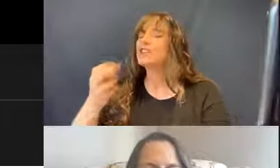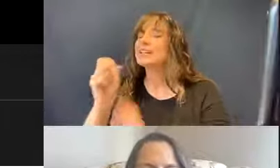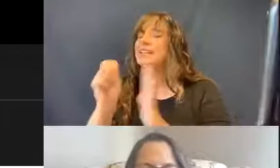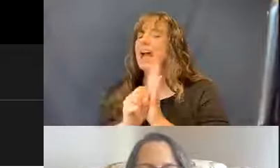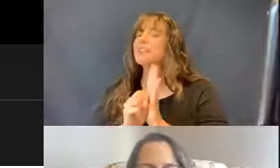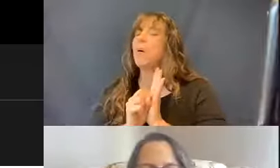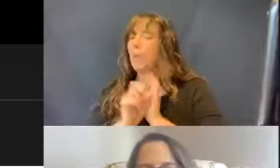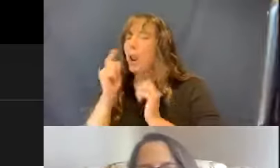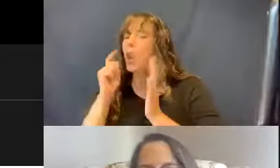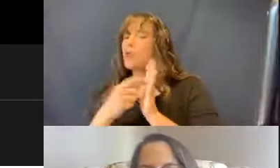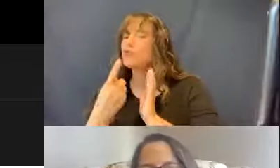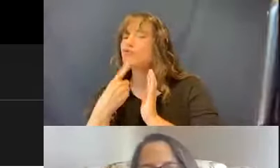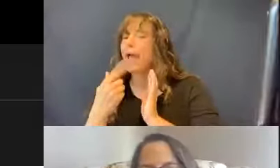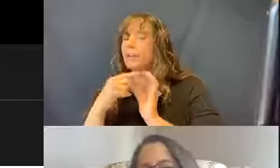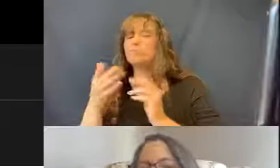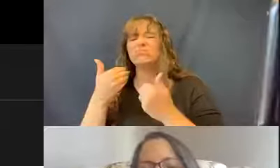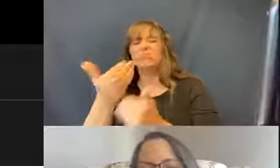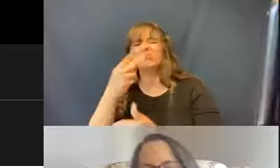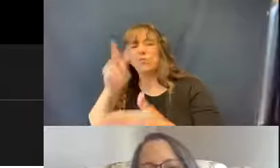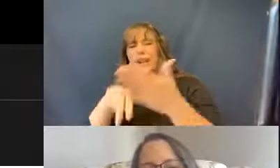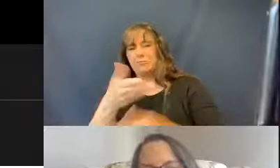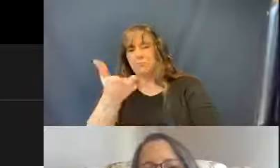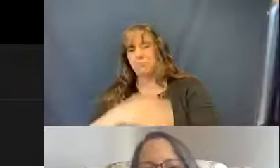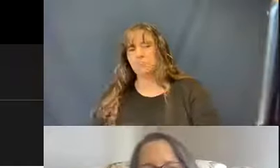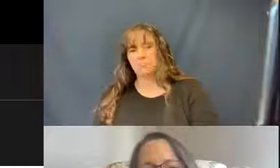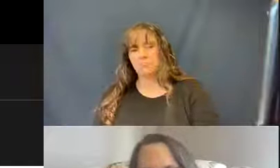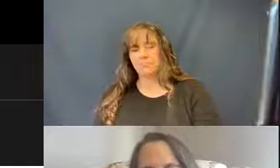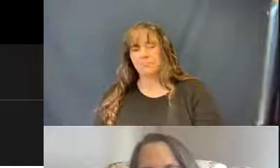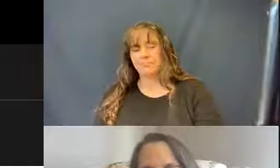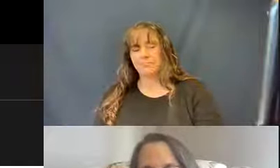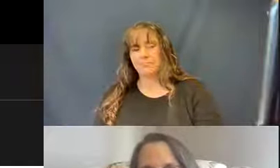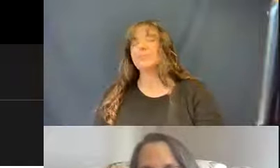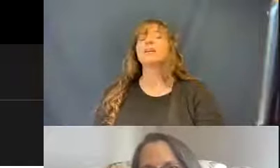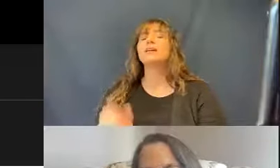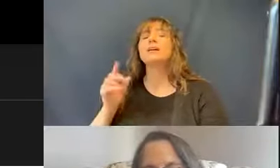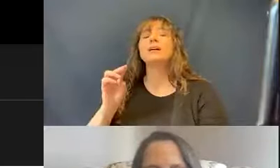it on your own. Basically they're saying if you demonstrate an ability to do what they're